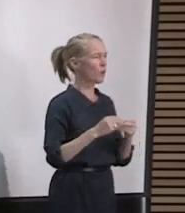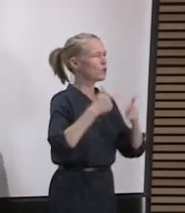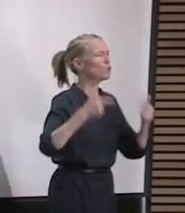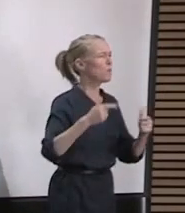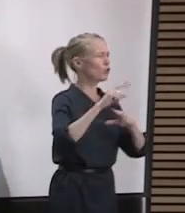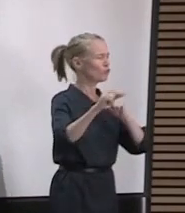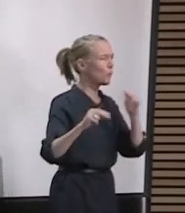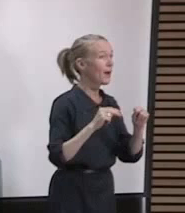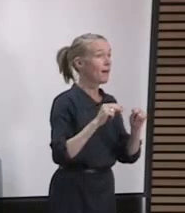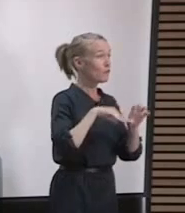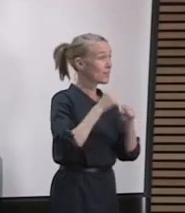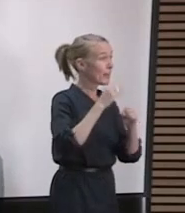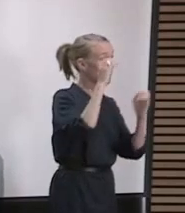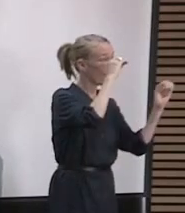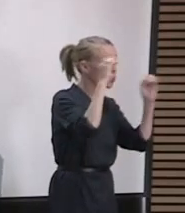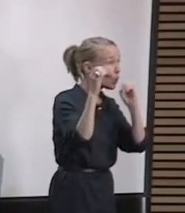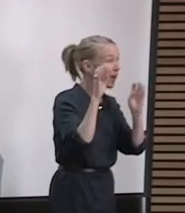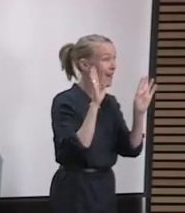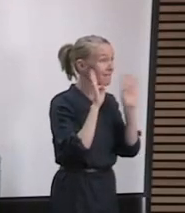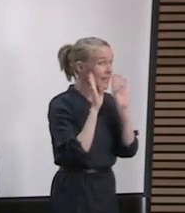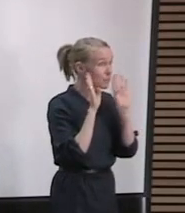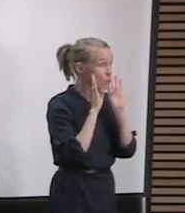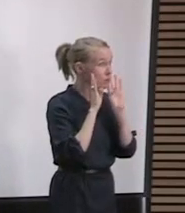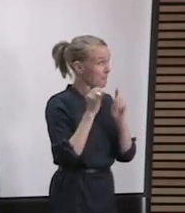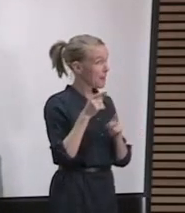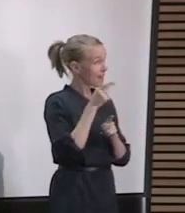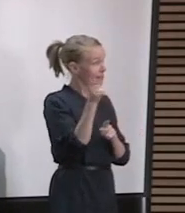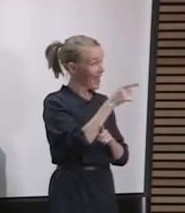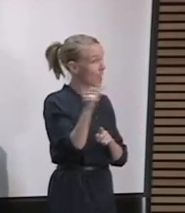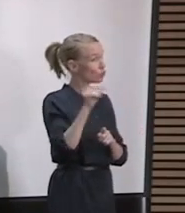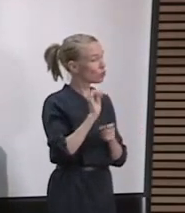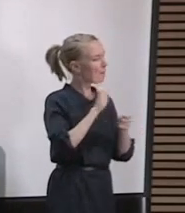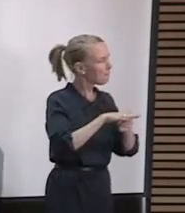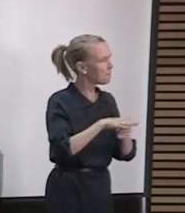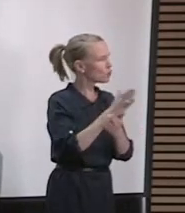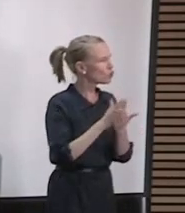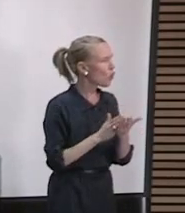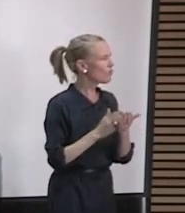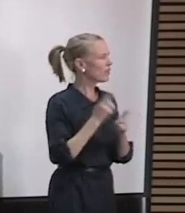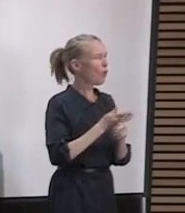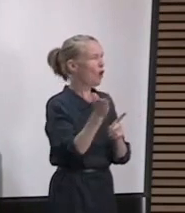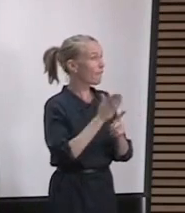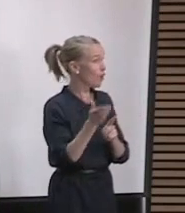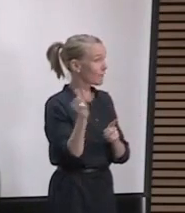COVID-fighting efforts or trust in the resurgence plan? And do you think that people